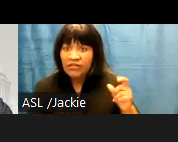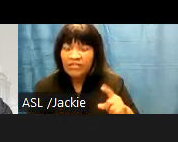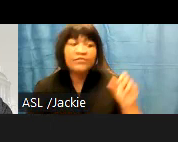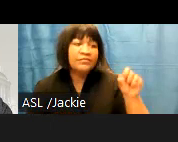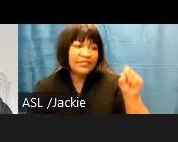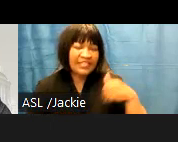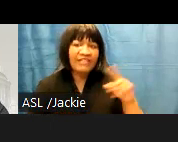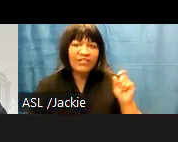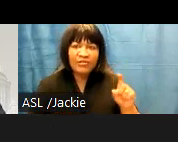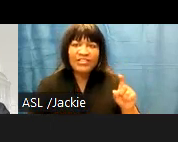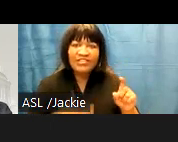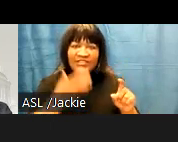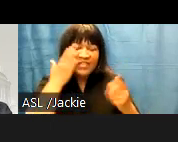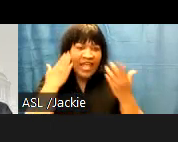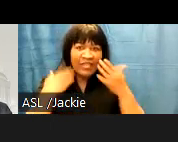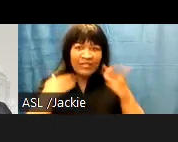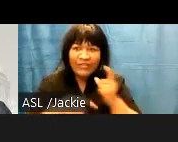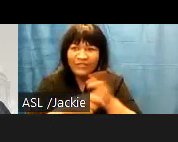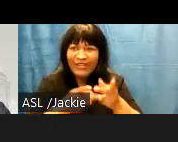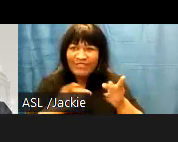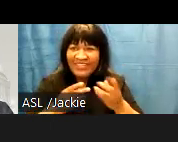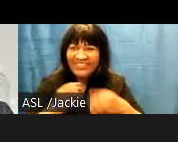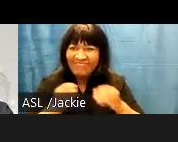And I don't know where the right spot is anymore. So I will just throw it out there.